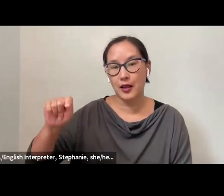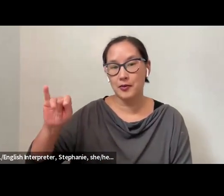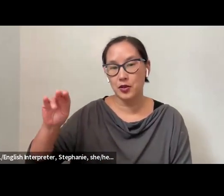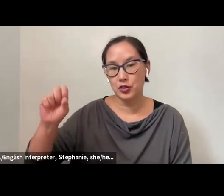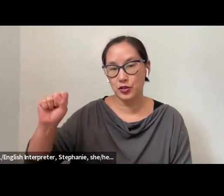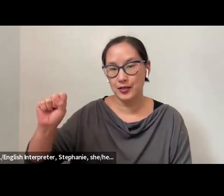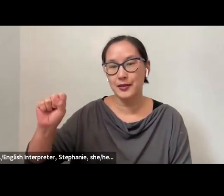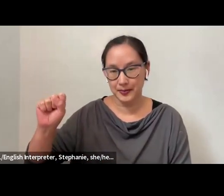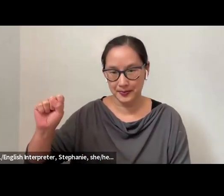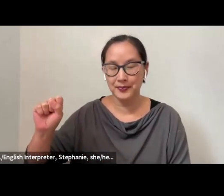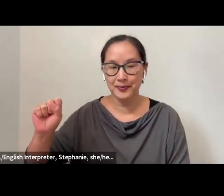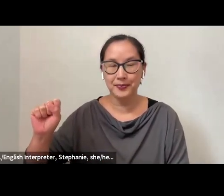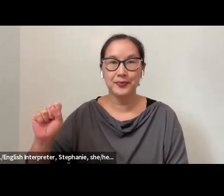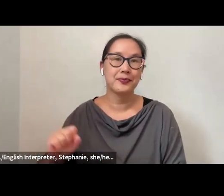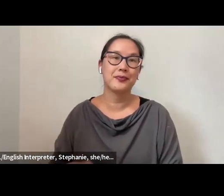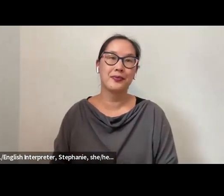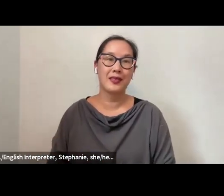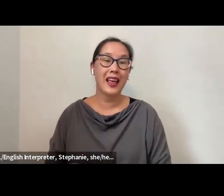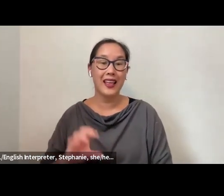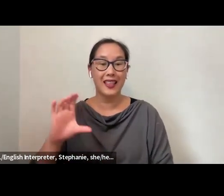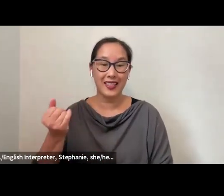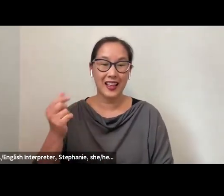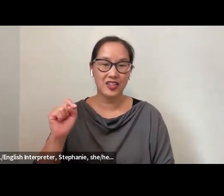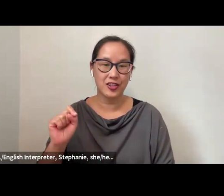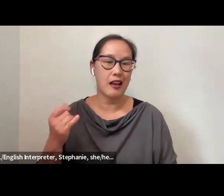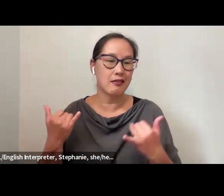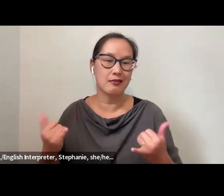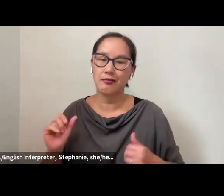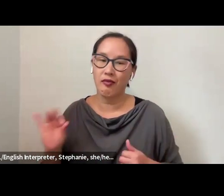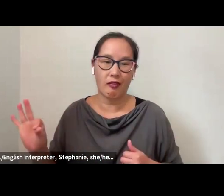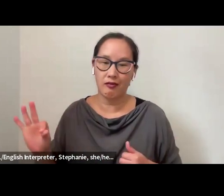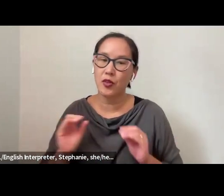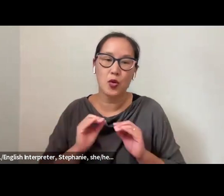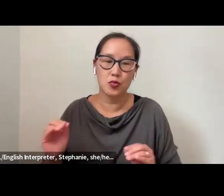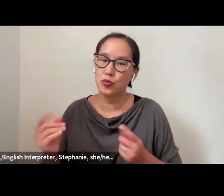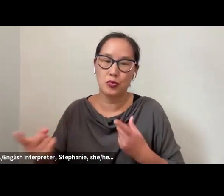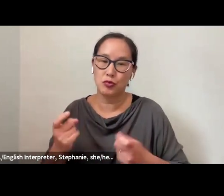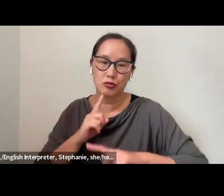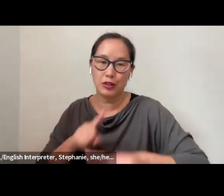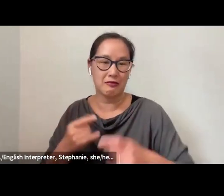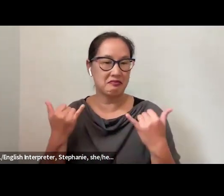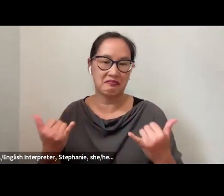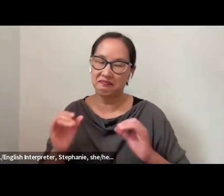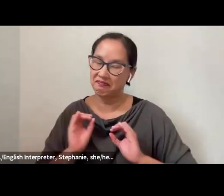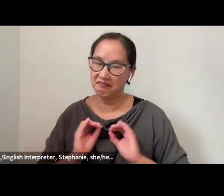For better access we have turned off the chat today and there will be no Q&A. For any tech questions,